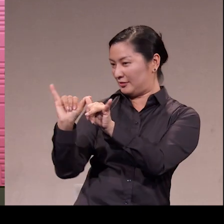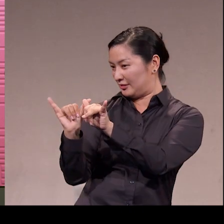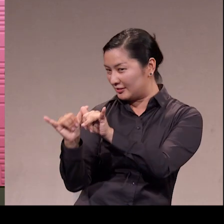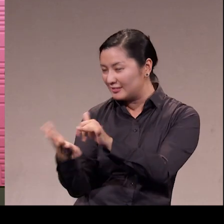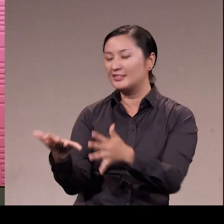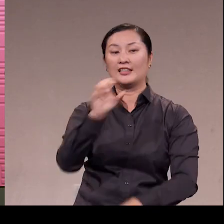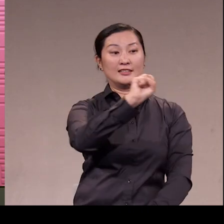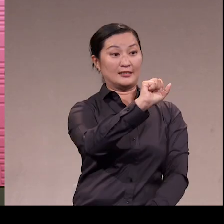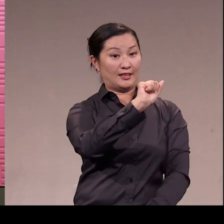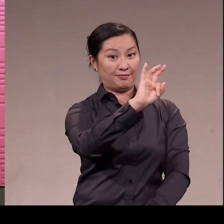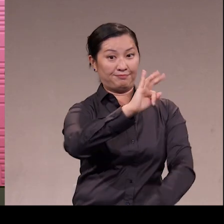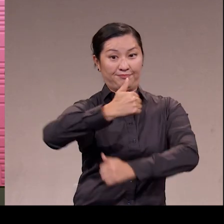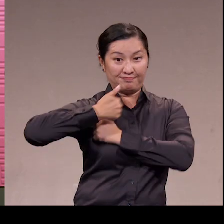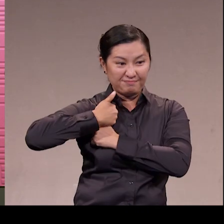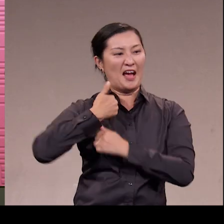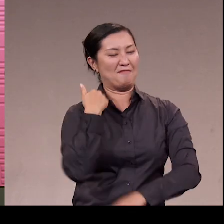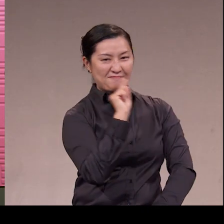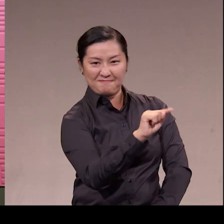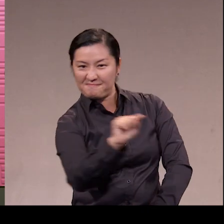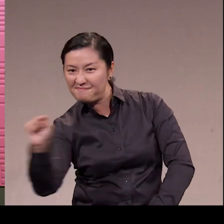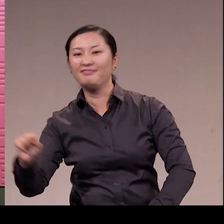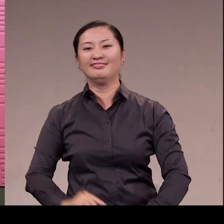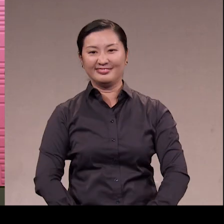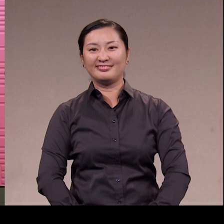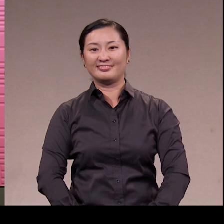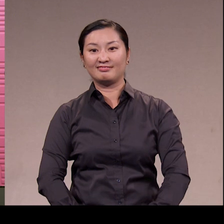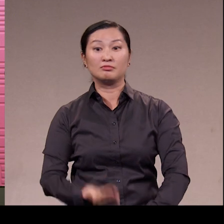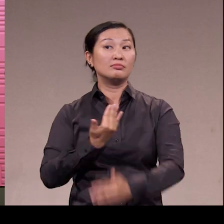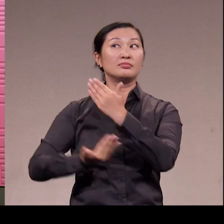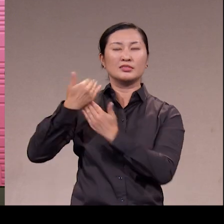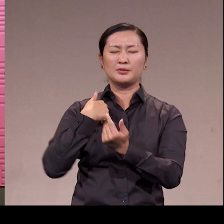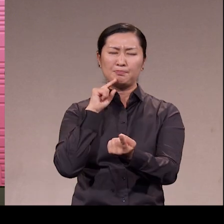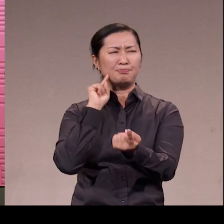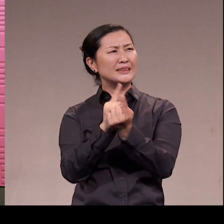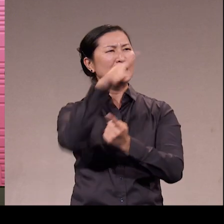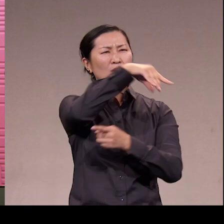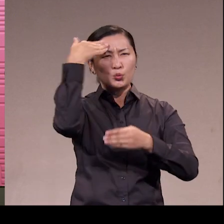Recently, I met 2 young pilots at